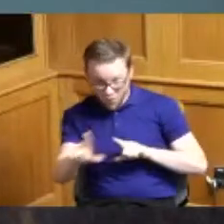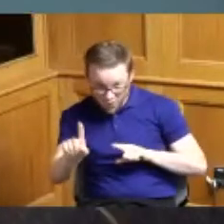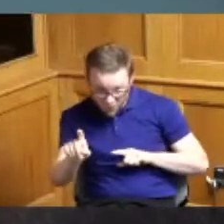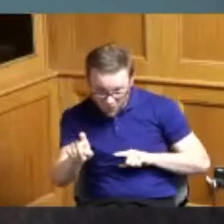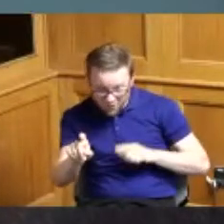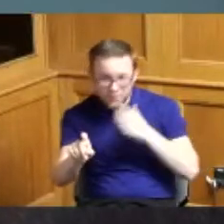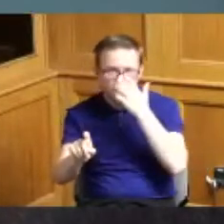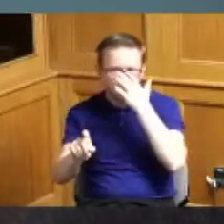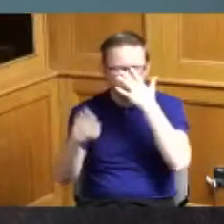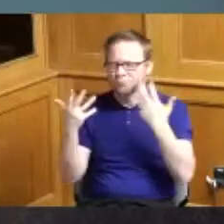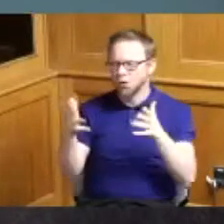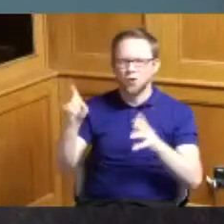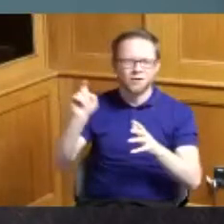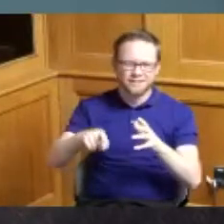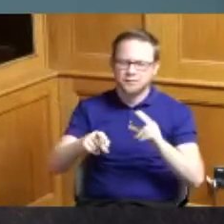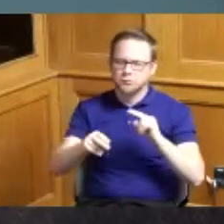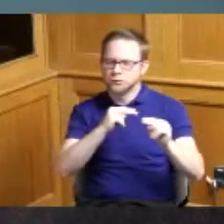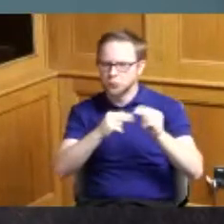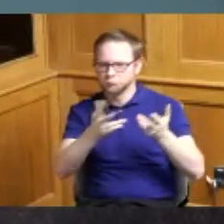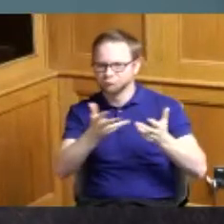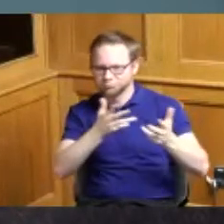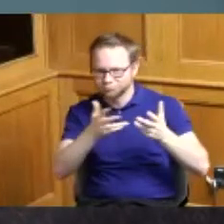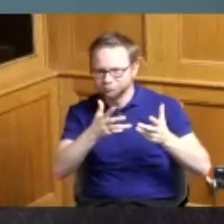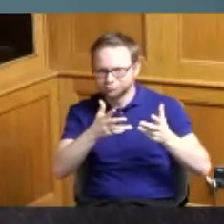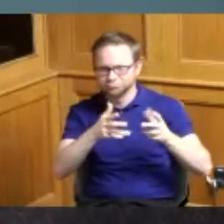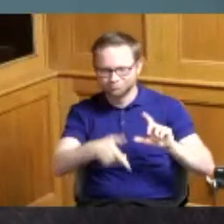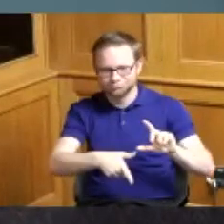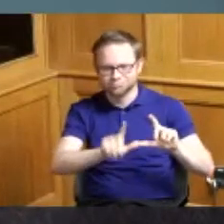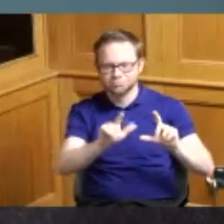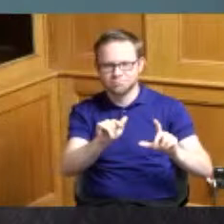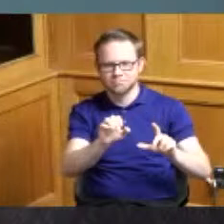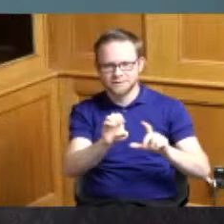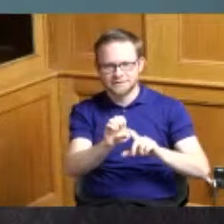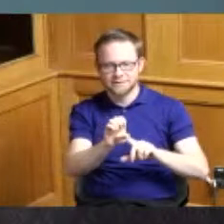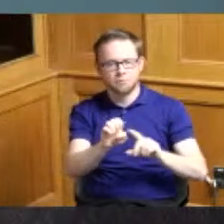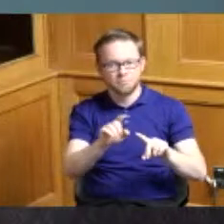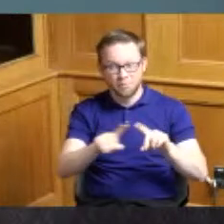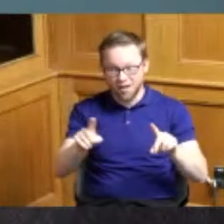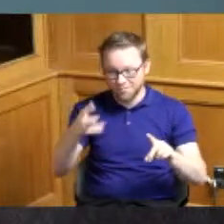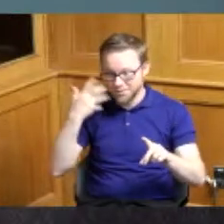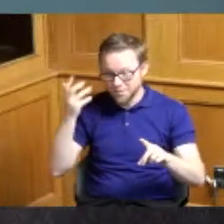got to do a lease outside of this but nothing will trigger saying that okay